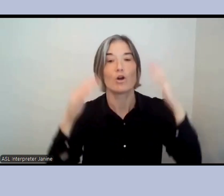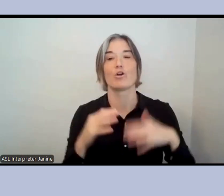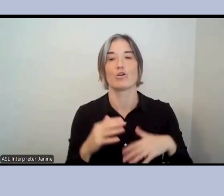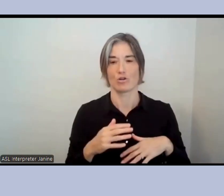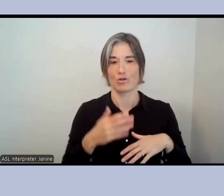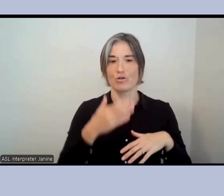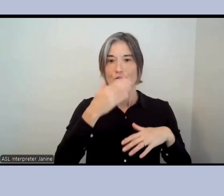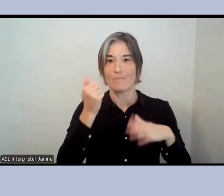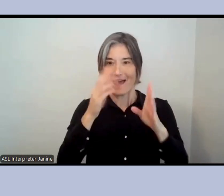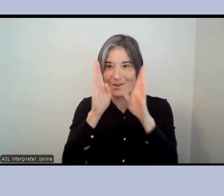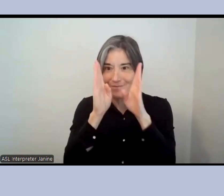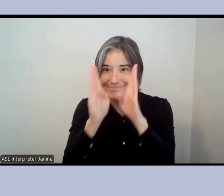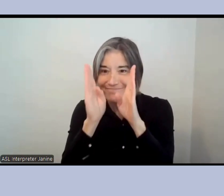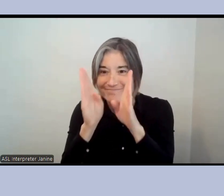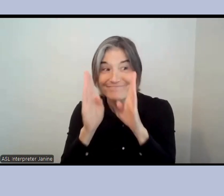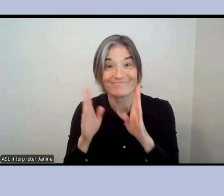I had a great time.